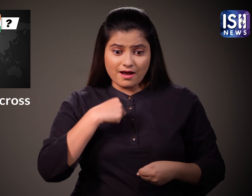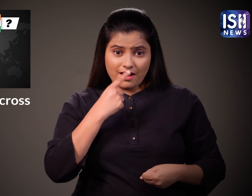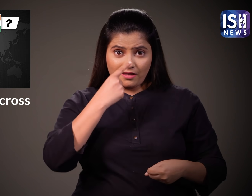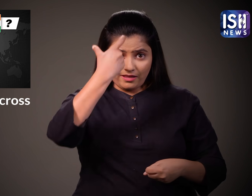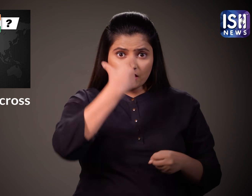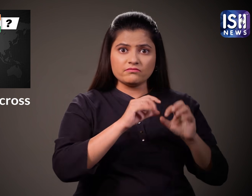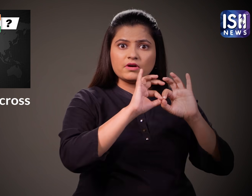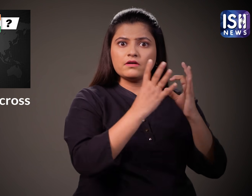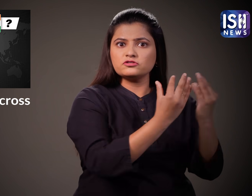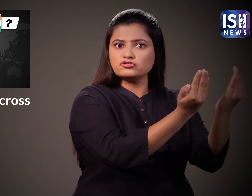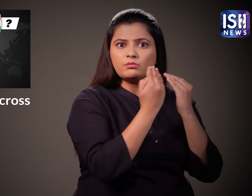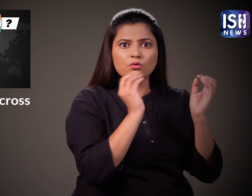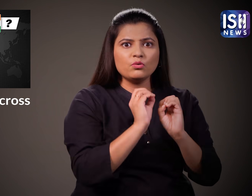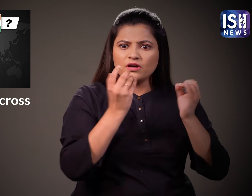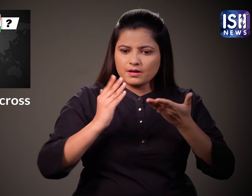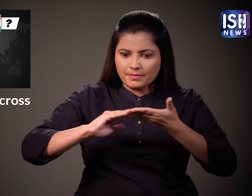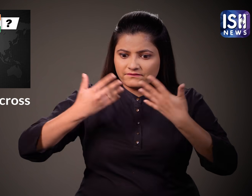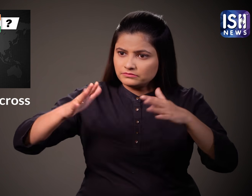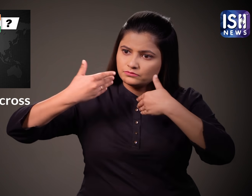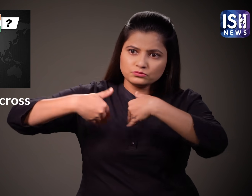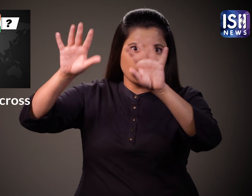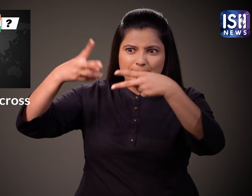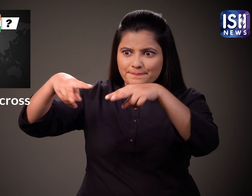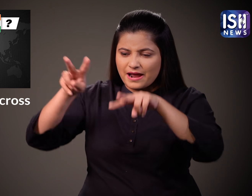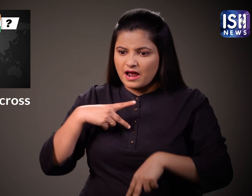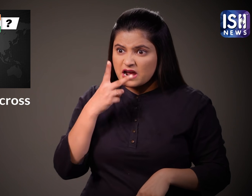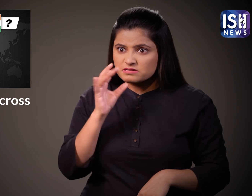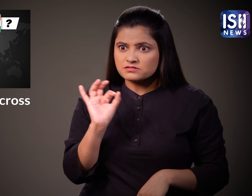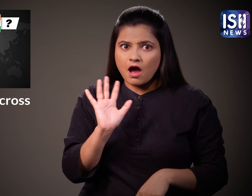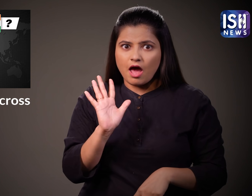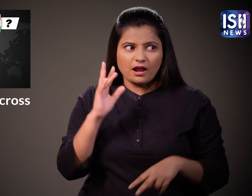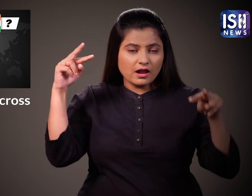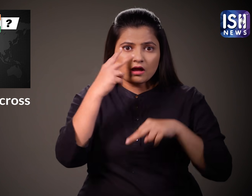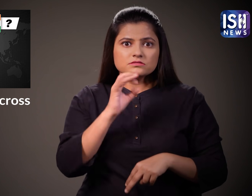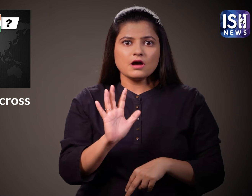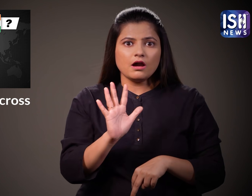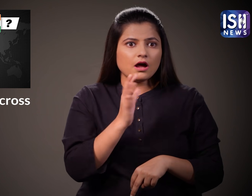the girl's family would refuse to support her. They would tell her not to come back as it is frowned upon by the society.